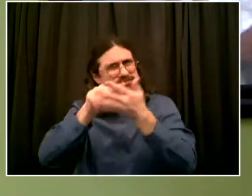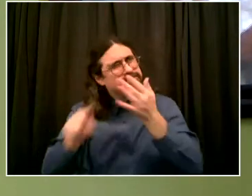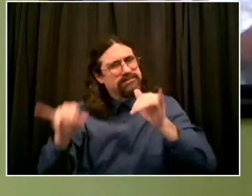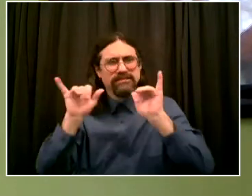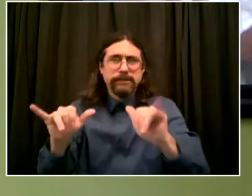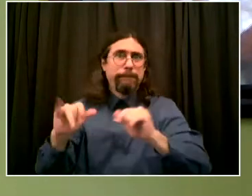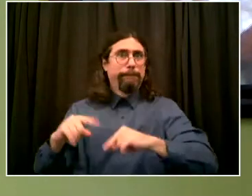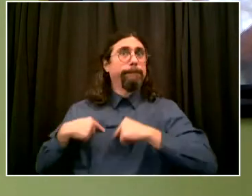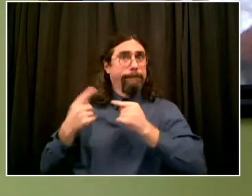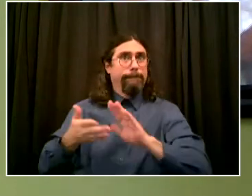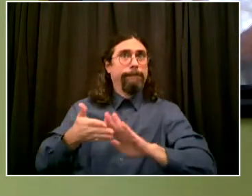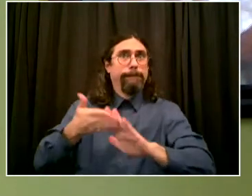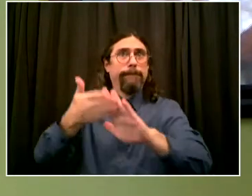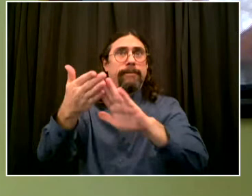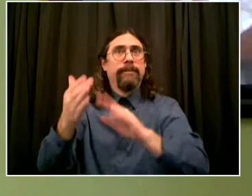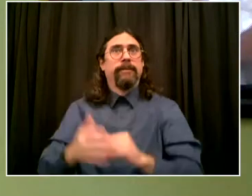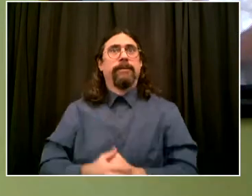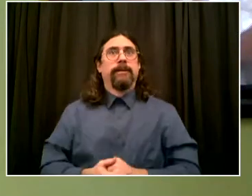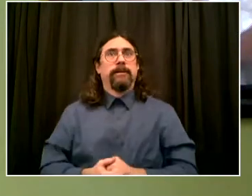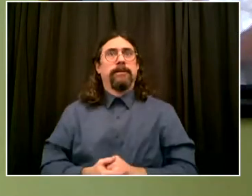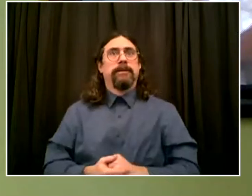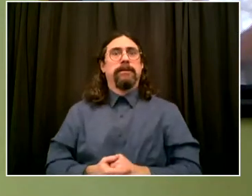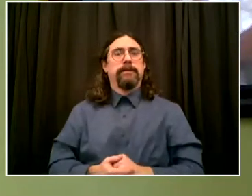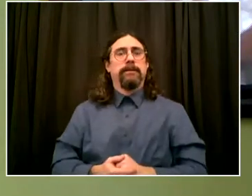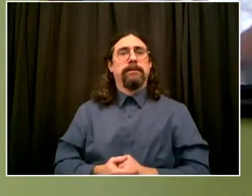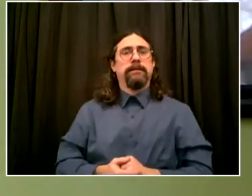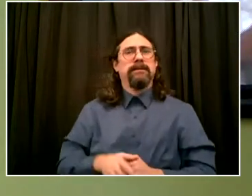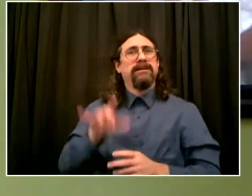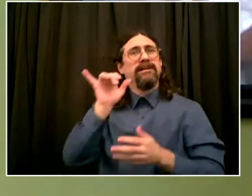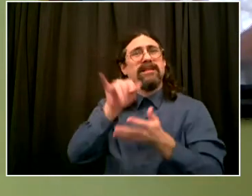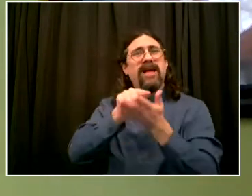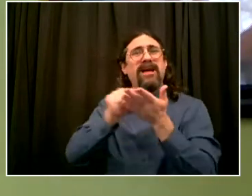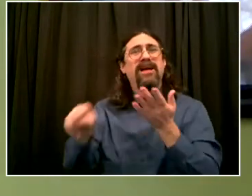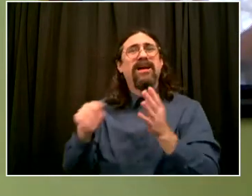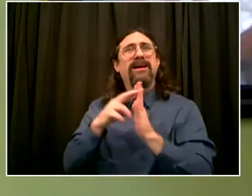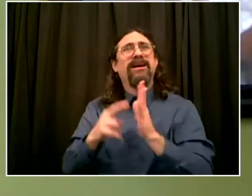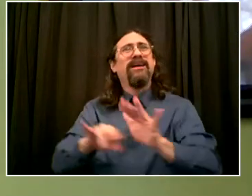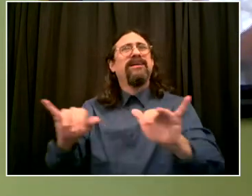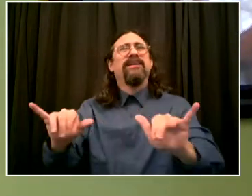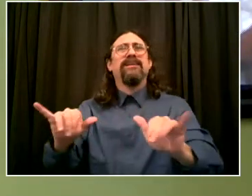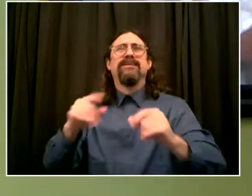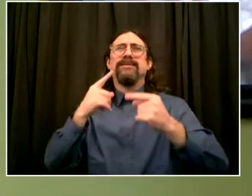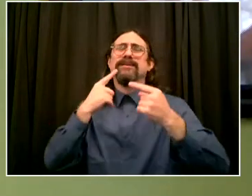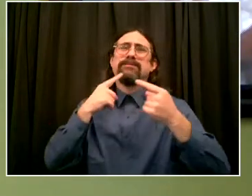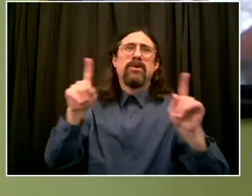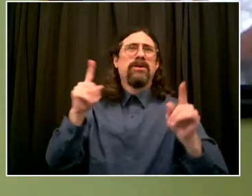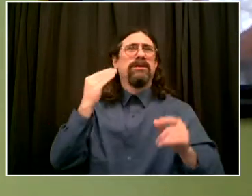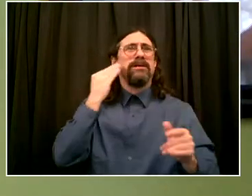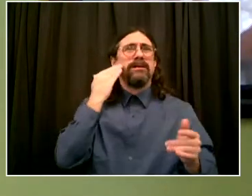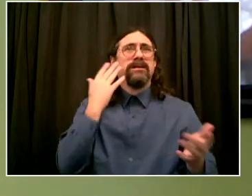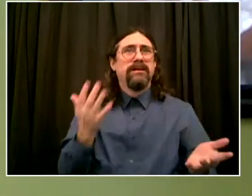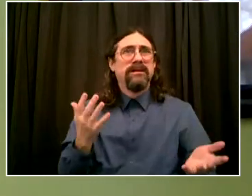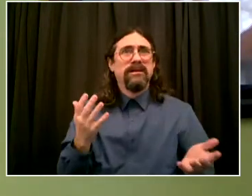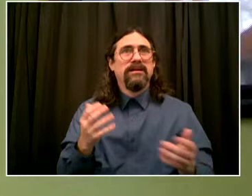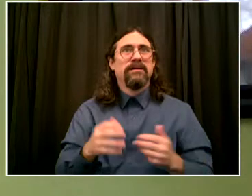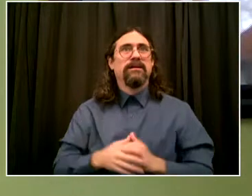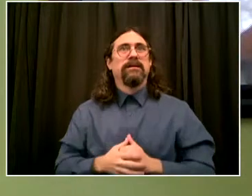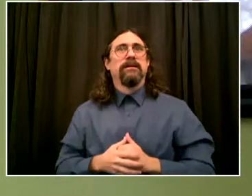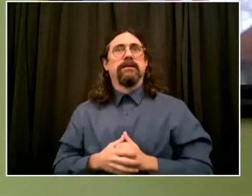THOSE THINGS STILL REMAIN VERY POWERFUL. WE KNOW THIS WORKS BECAUSE THE LONLONAYY W THESE NEW